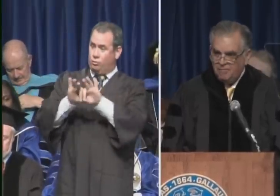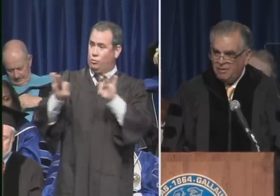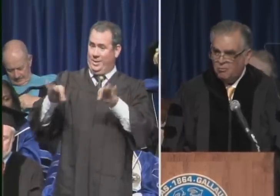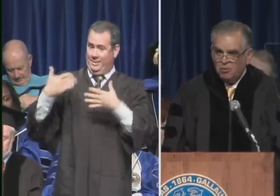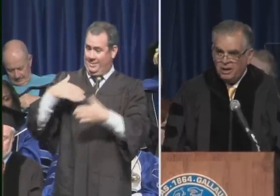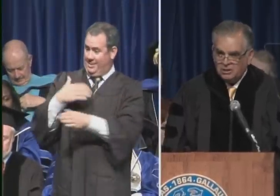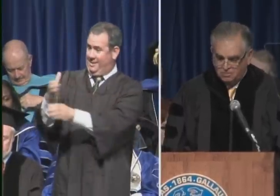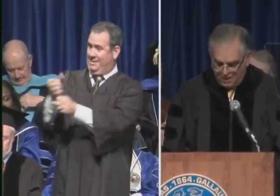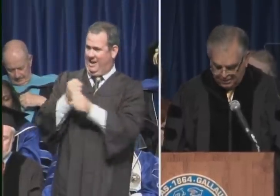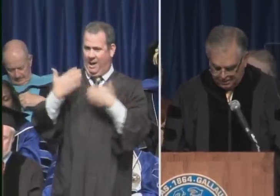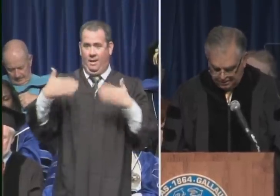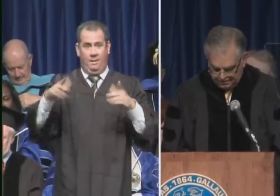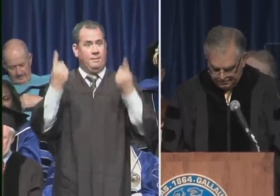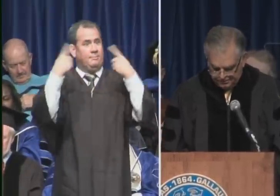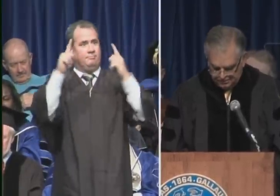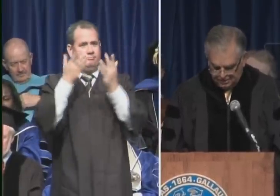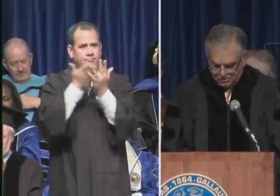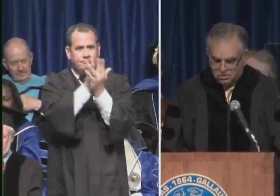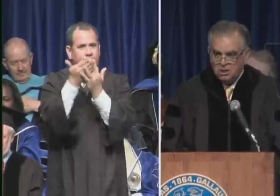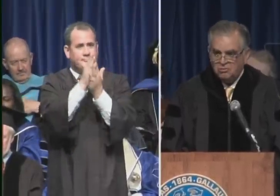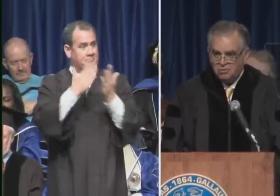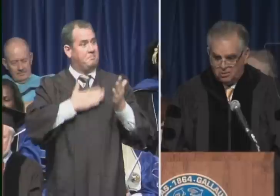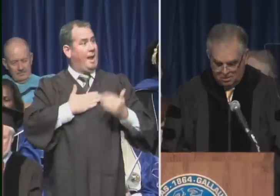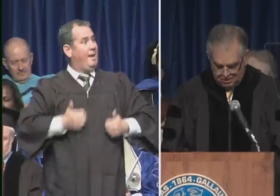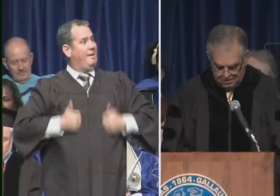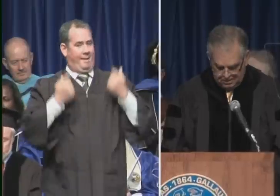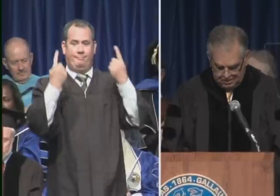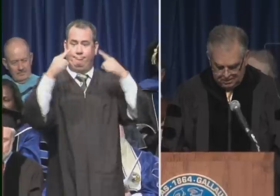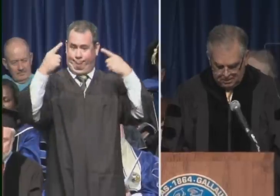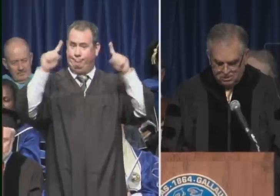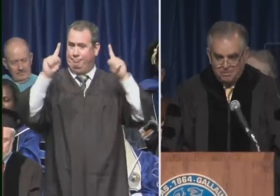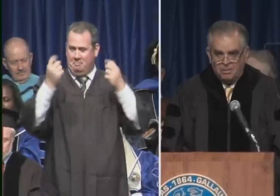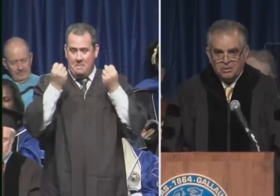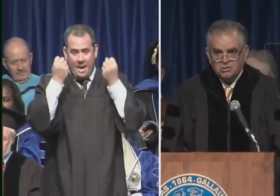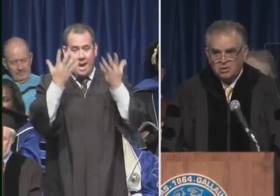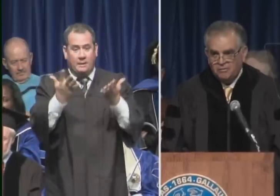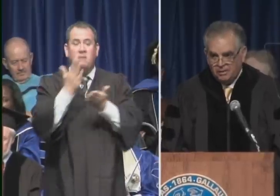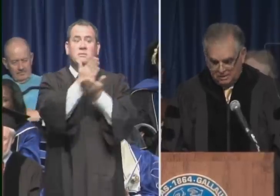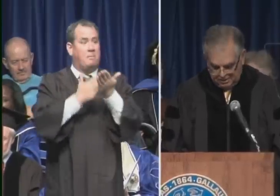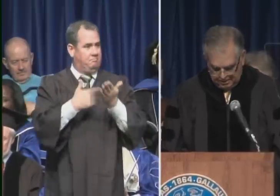Many of them were unexpected,